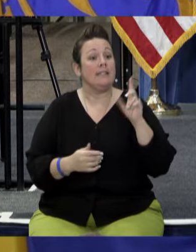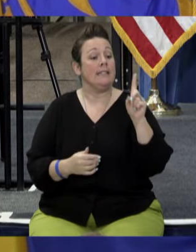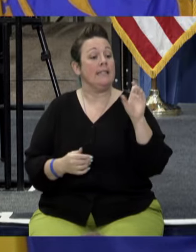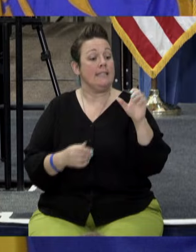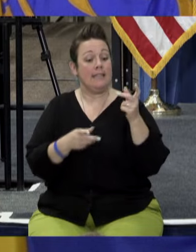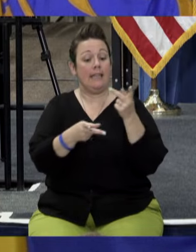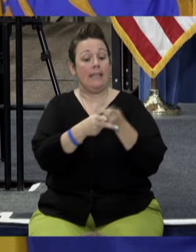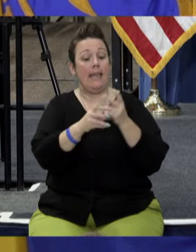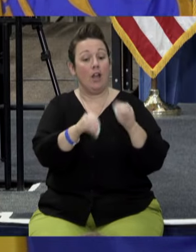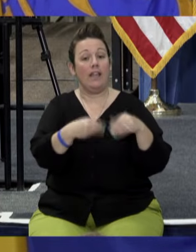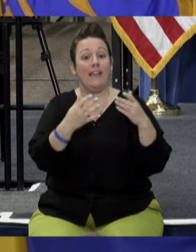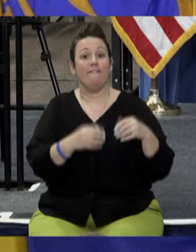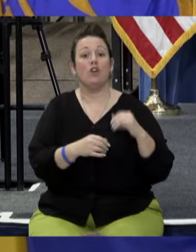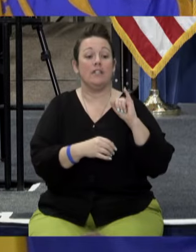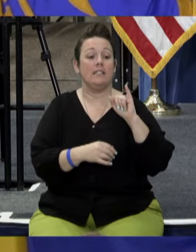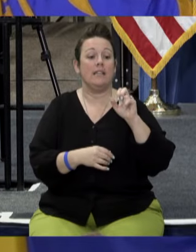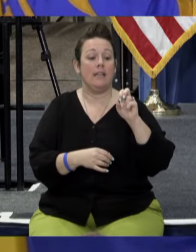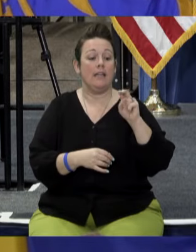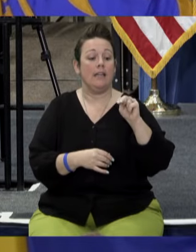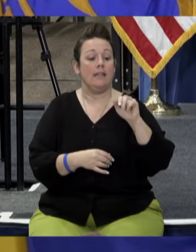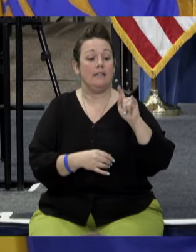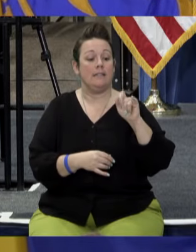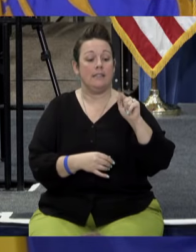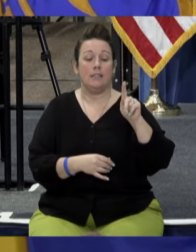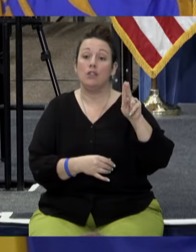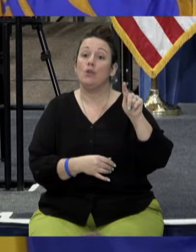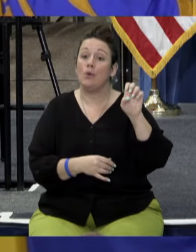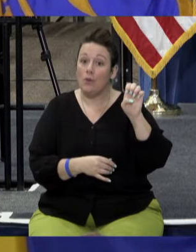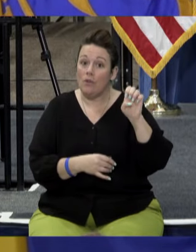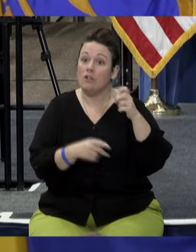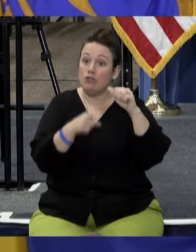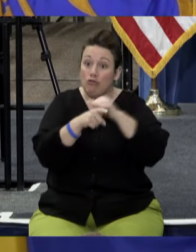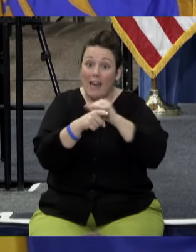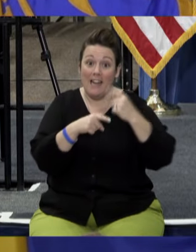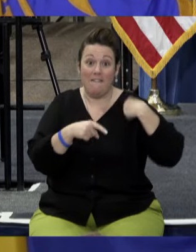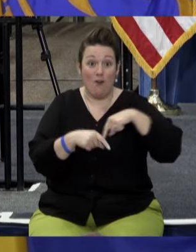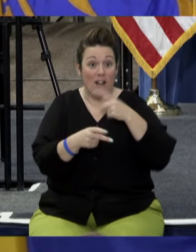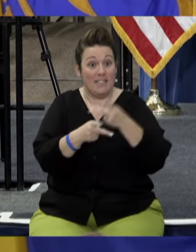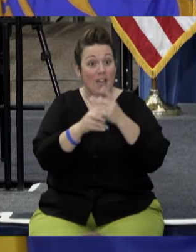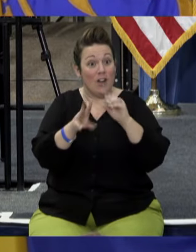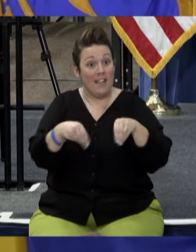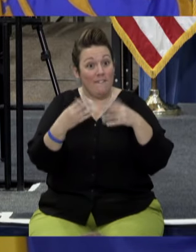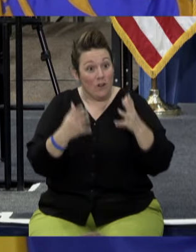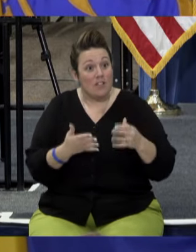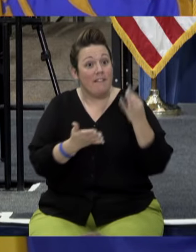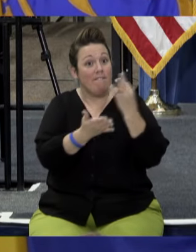Institute. It has training for us caregivers and even financial resources that help so much. And